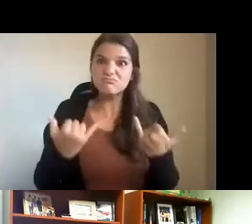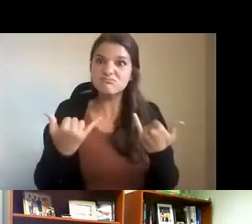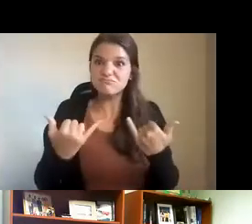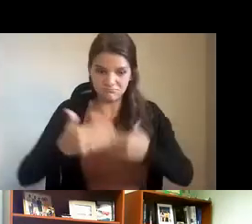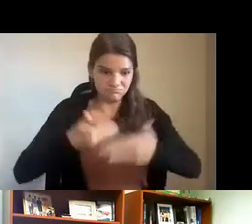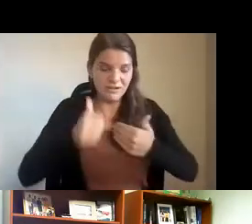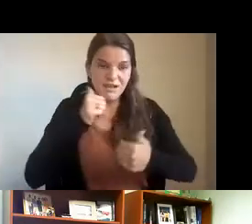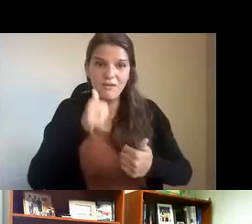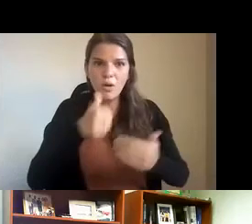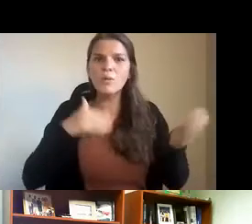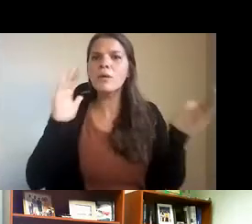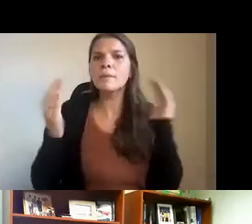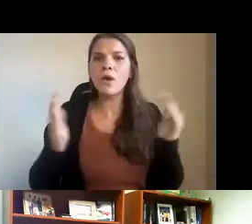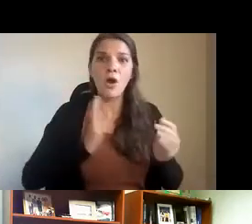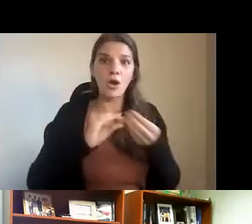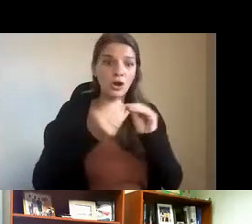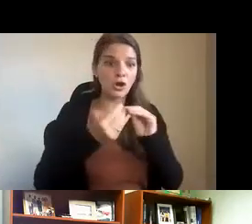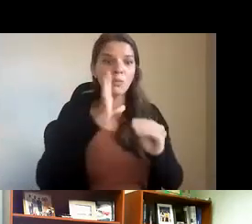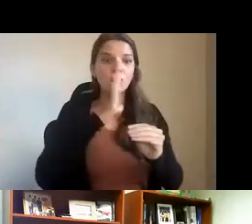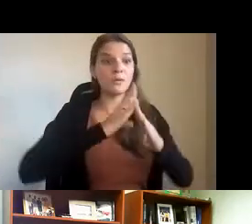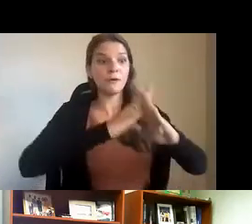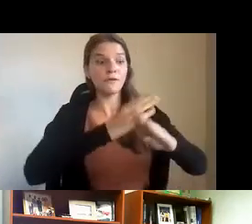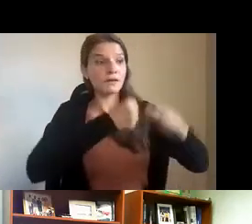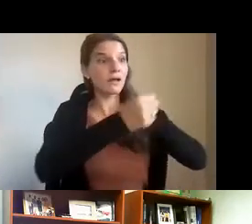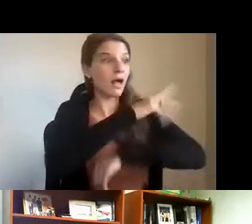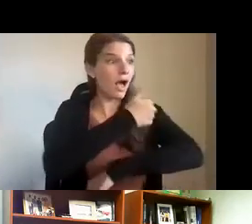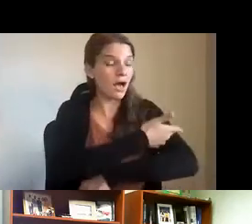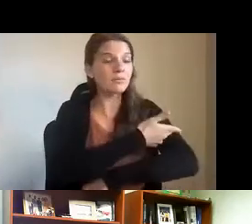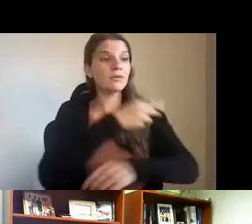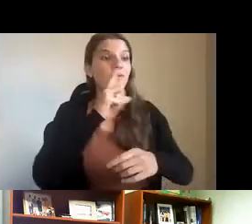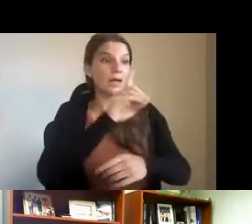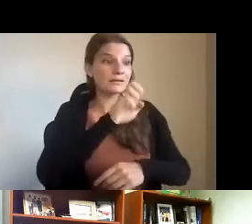hospitalization against the delta virus compared to the alpha virus.